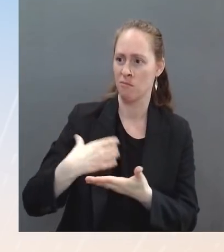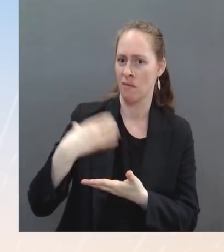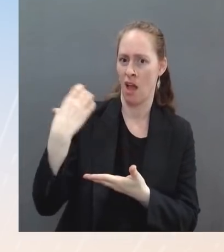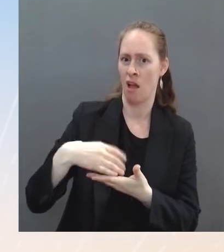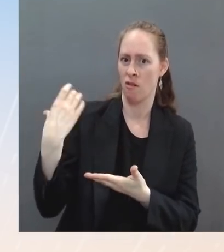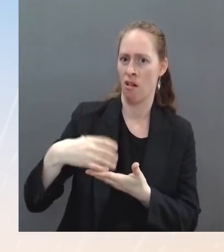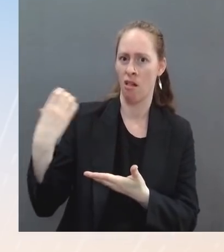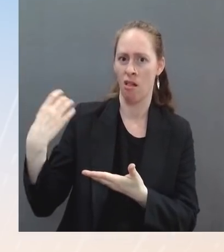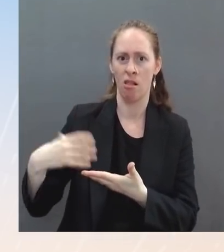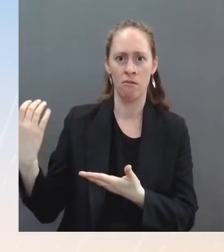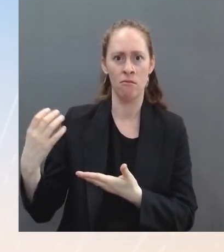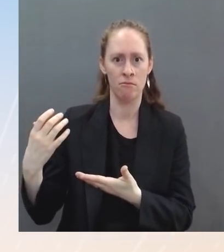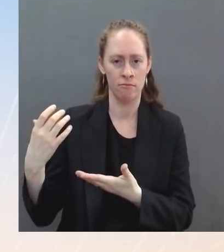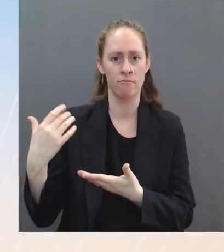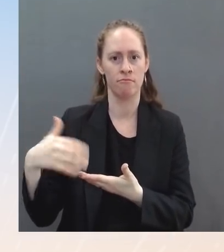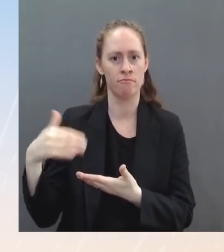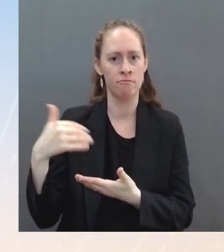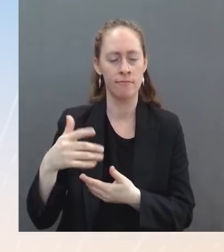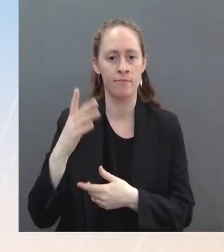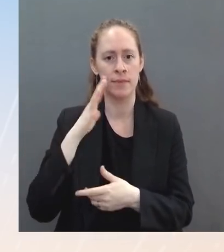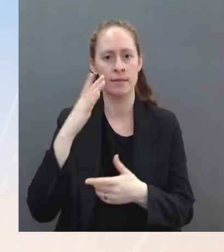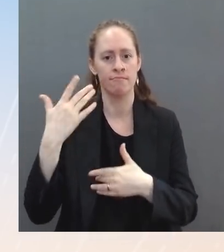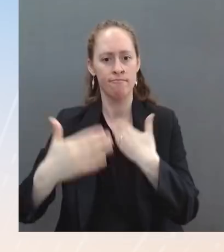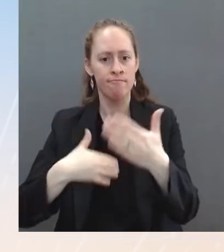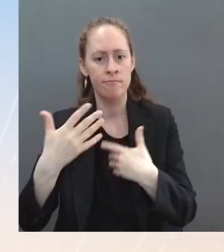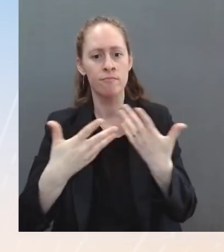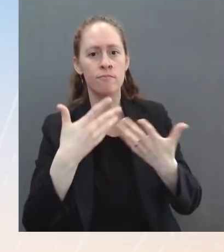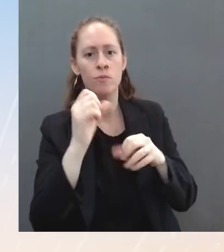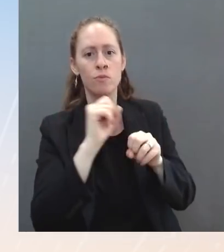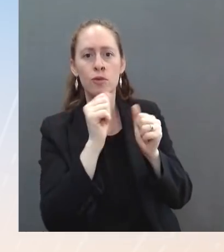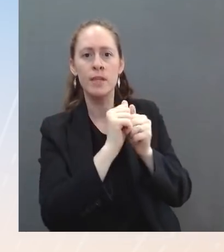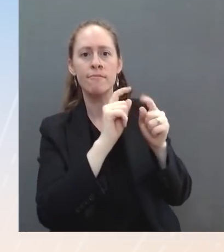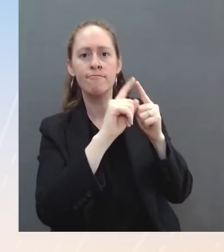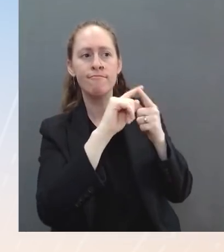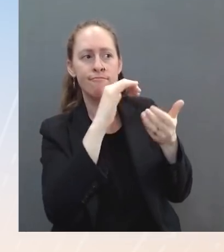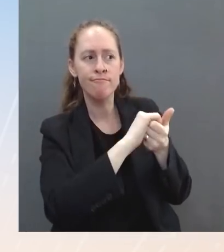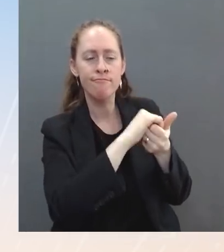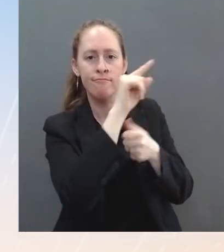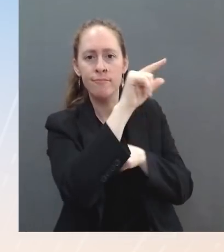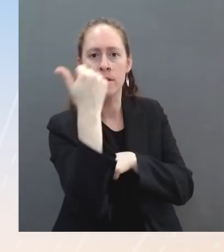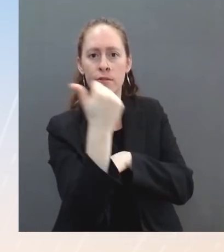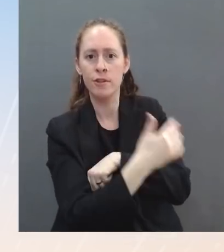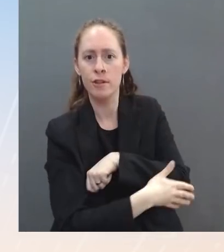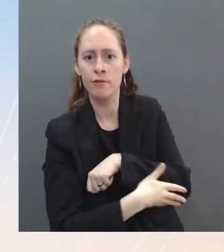and galvanize a global response on this front, the market will be significantly more well supplied and prices